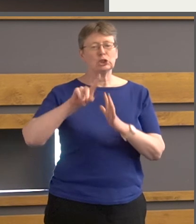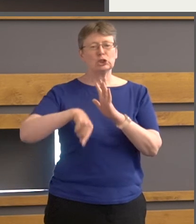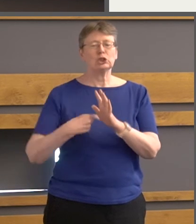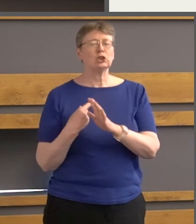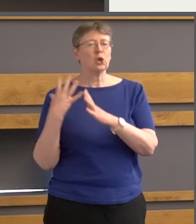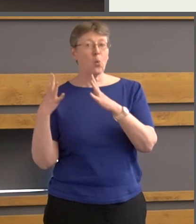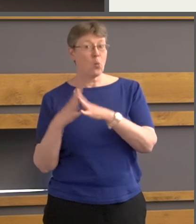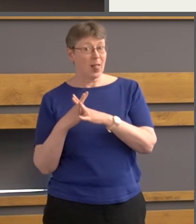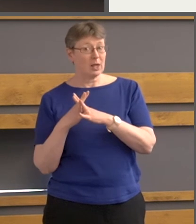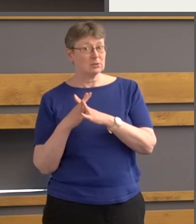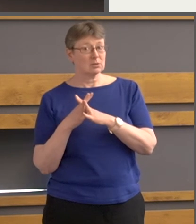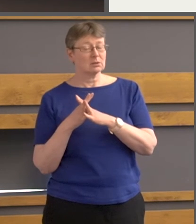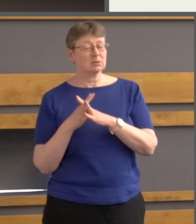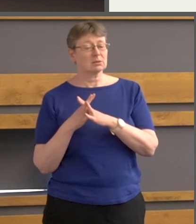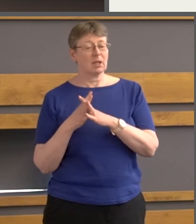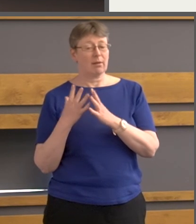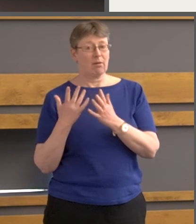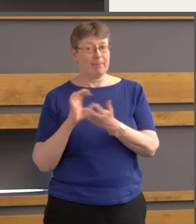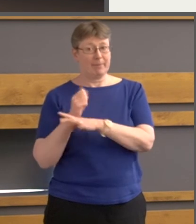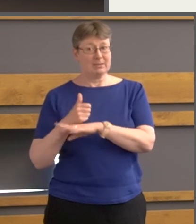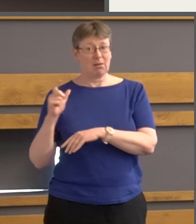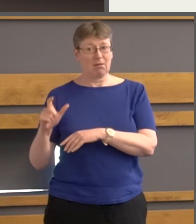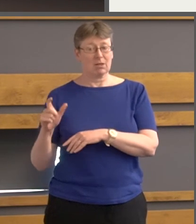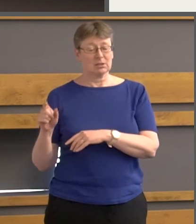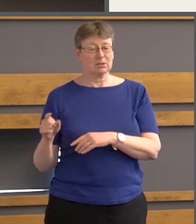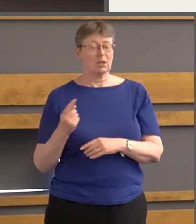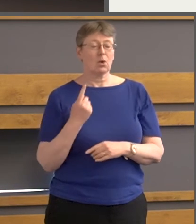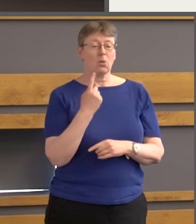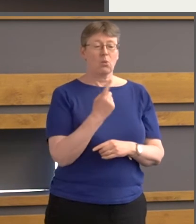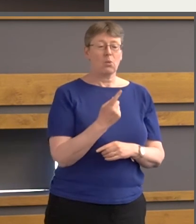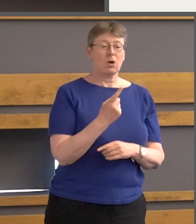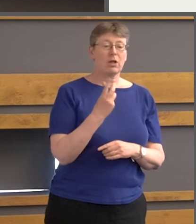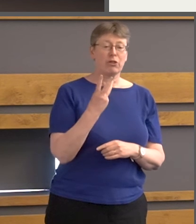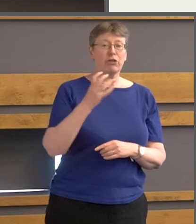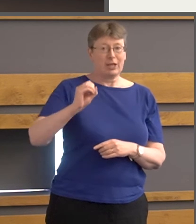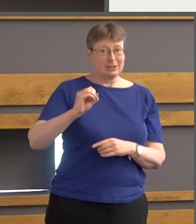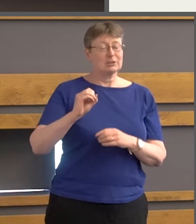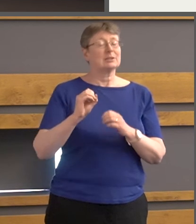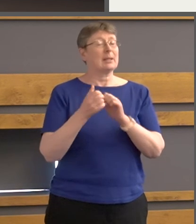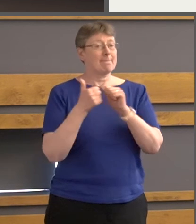in Calcutta, while there were 130 mills operating in Dundee